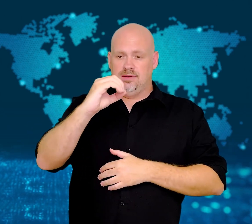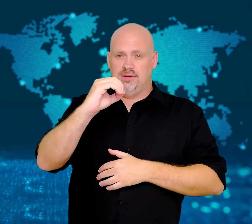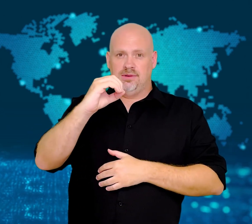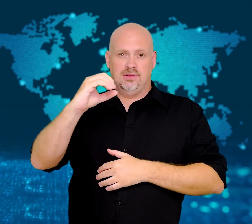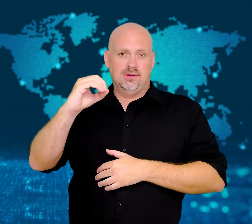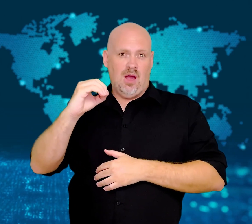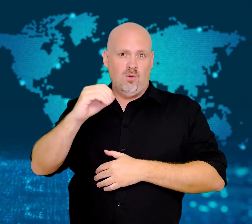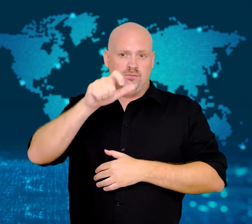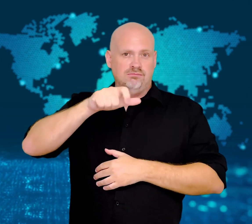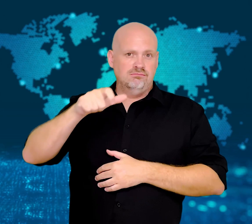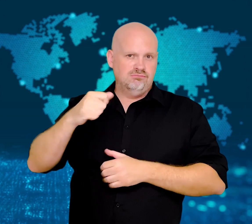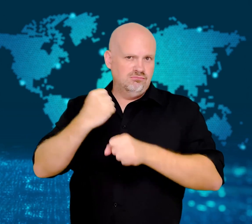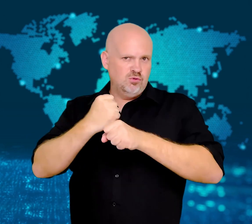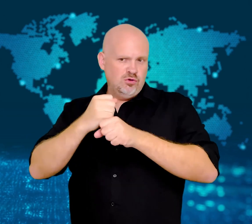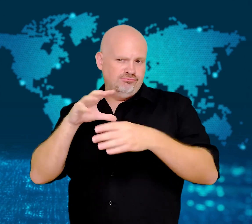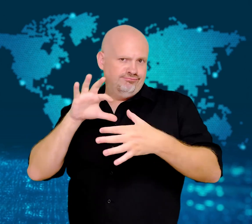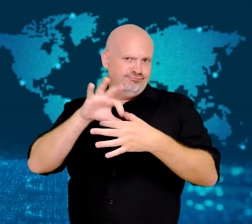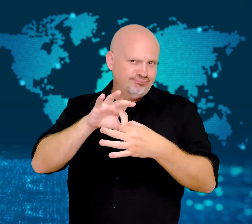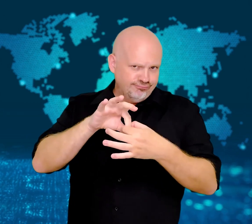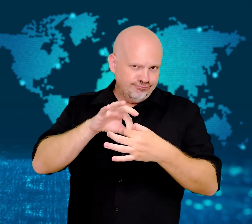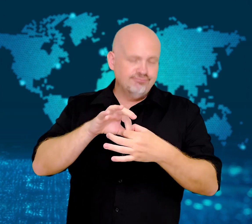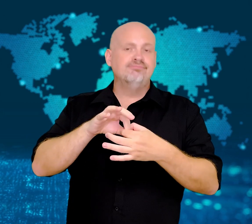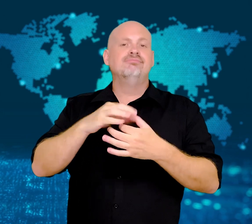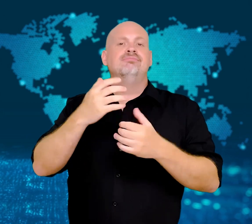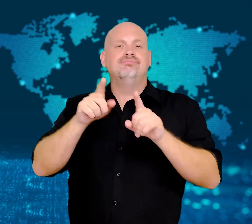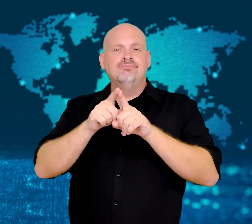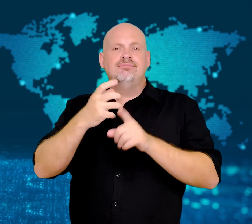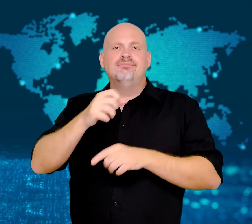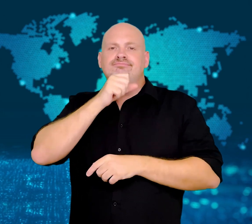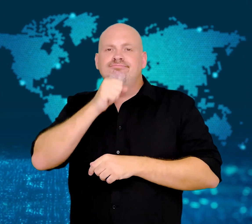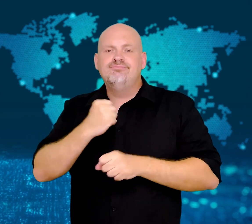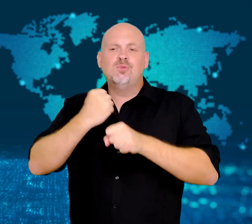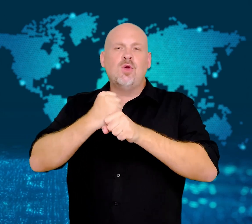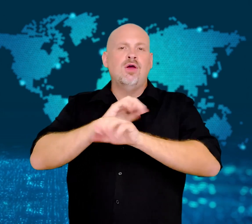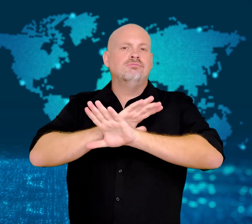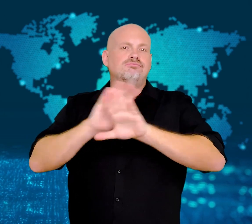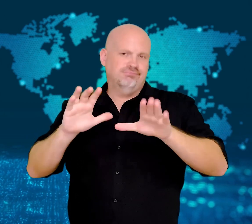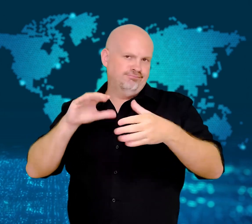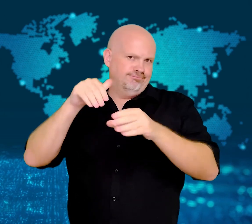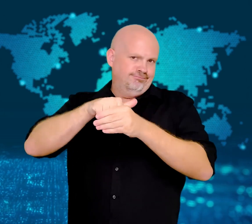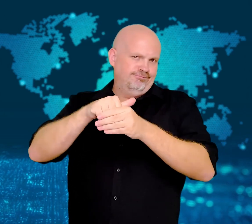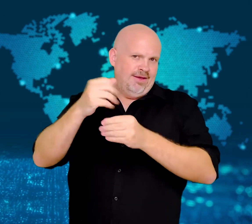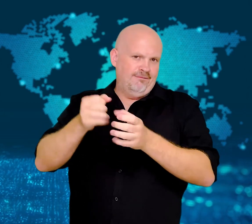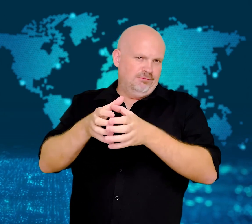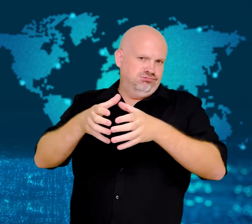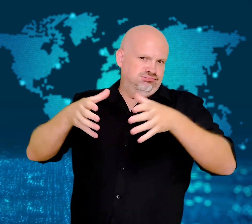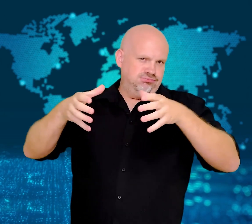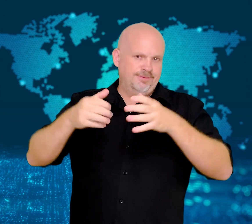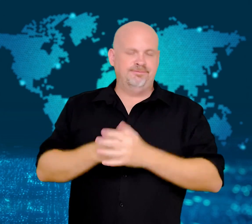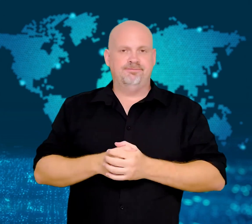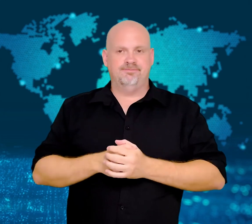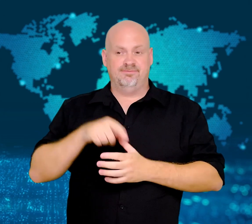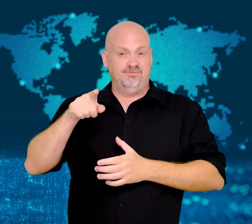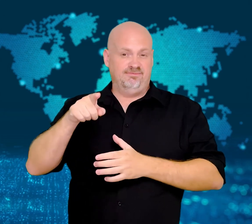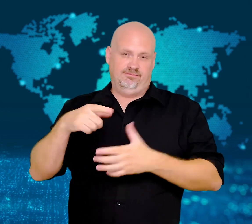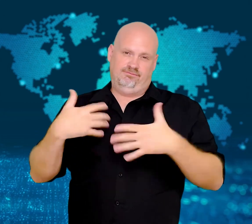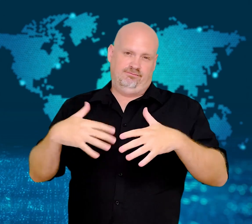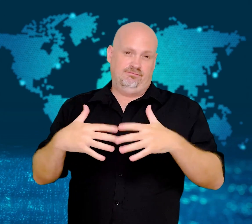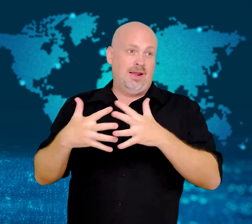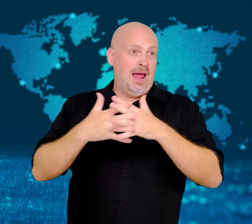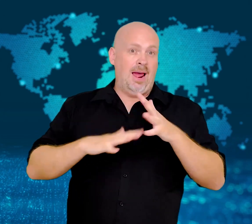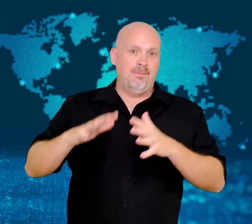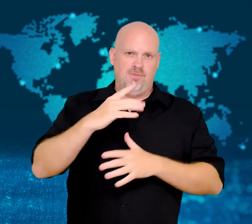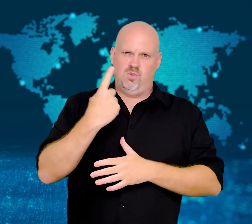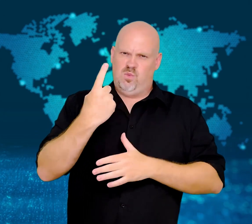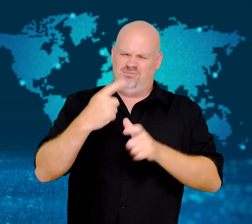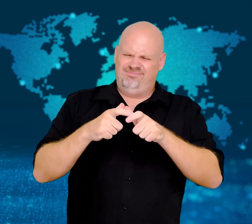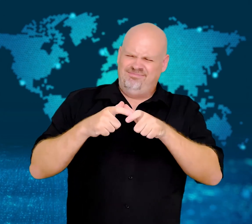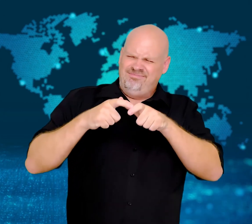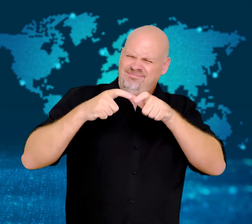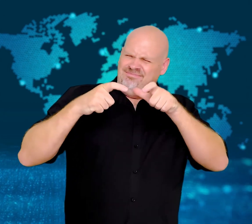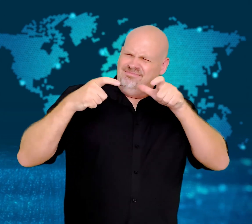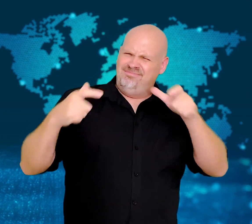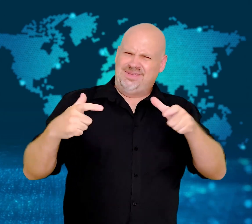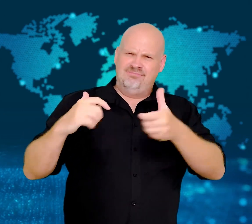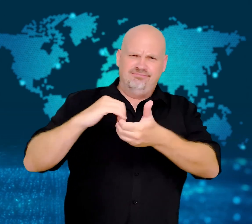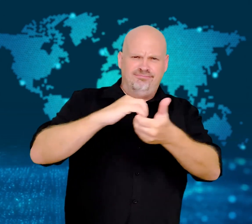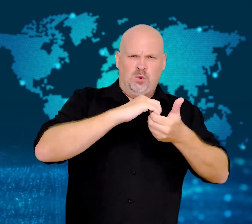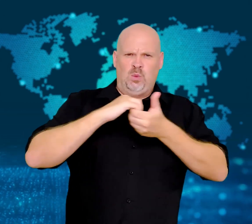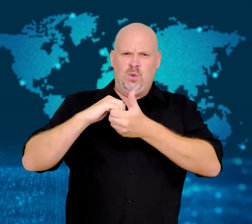The IAM has almost 700,000 active and retired members.